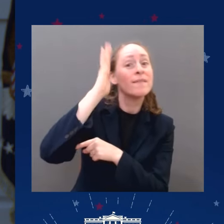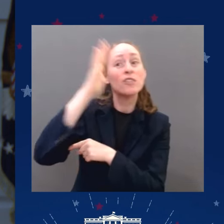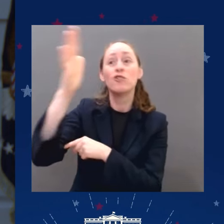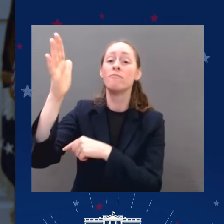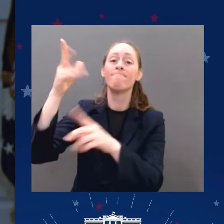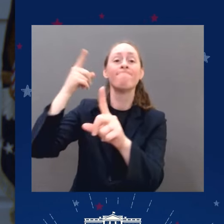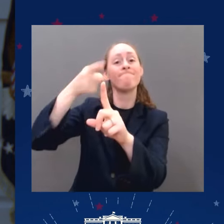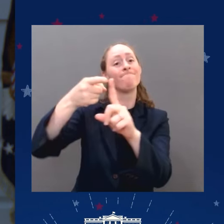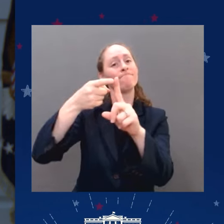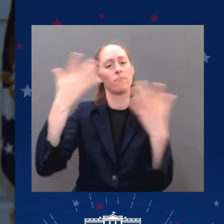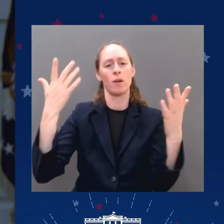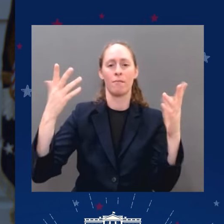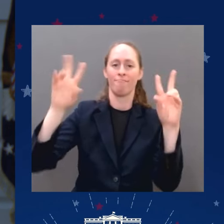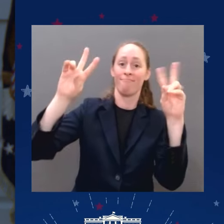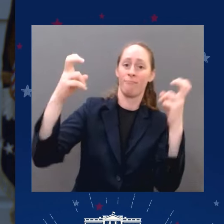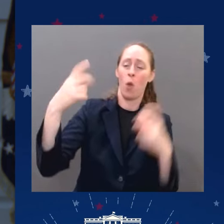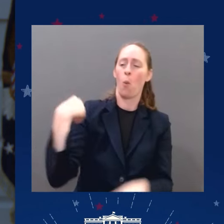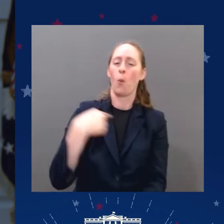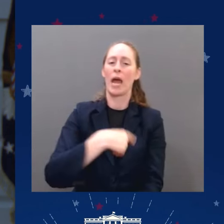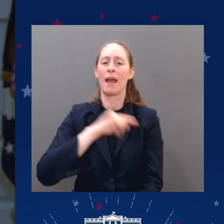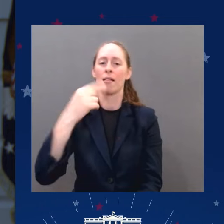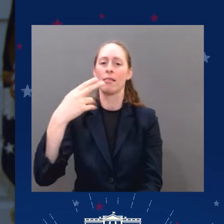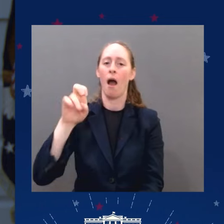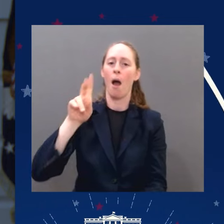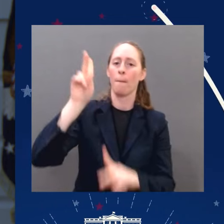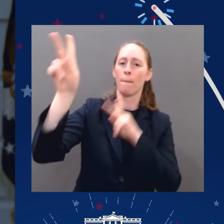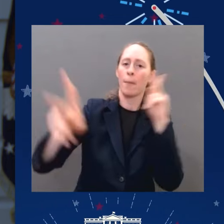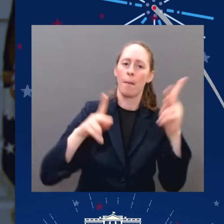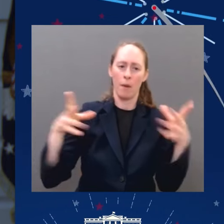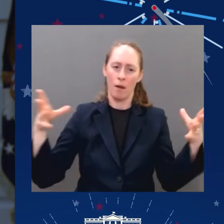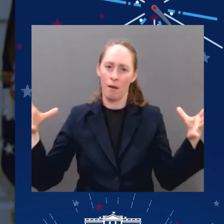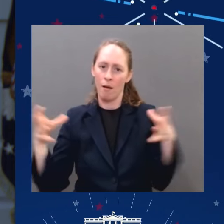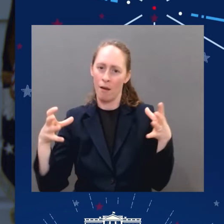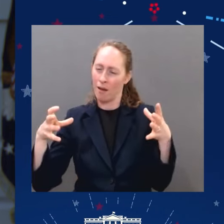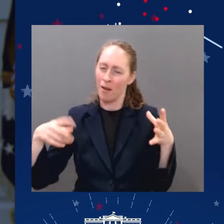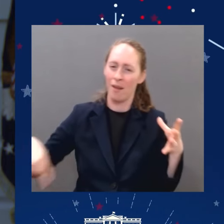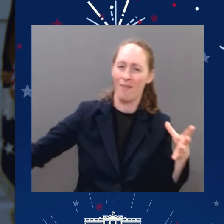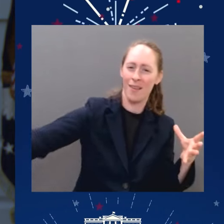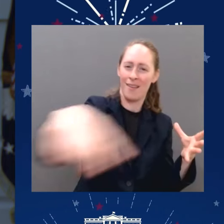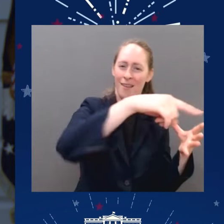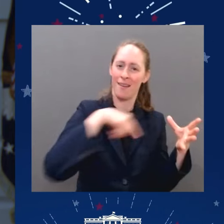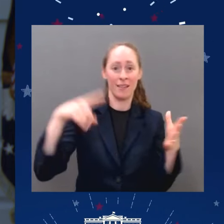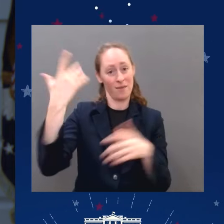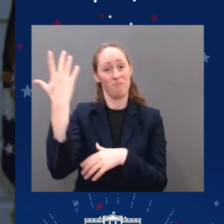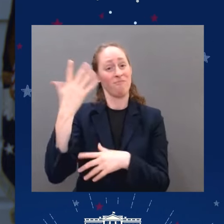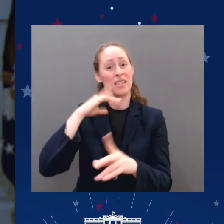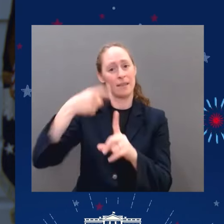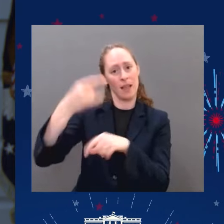and the cause of freedom and justice and equality does more than survive the divisions of our time,